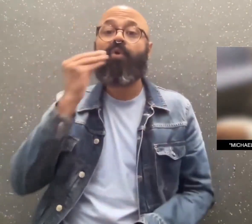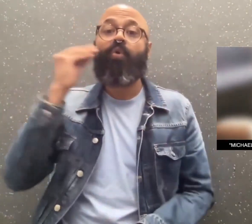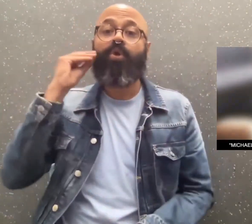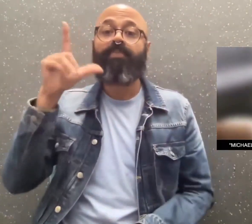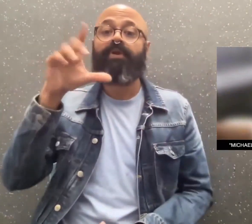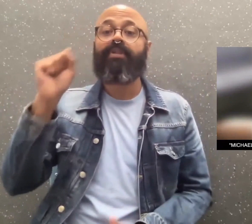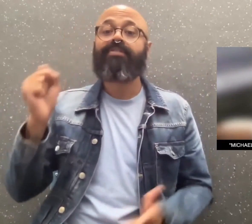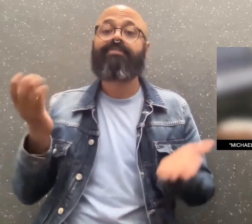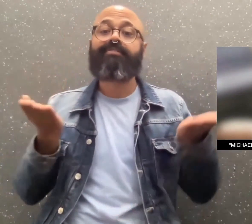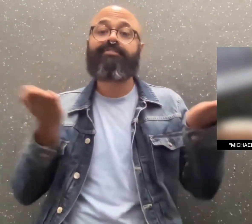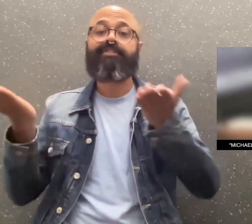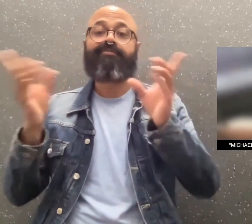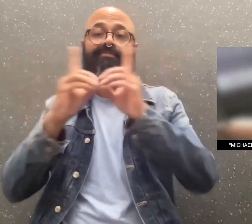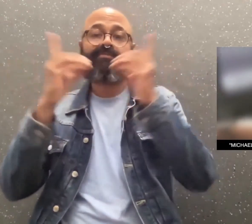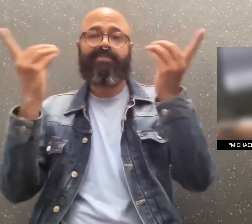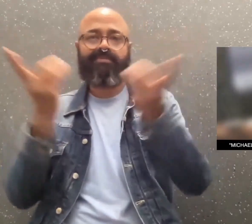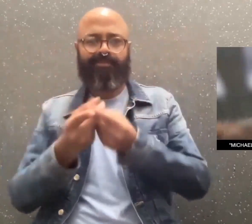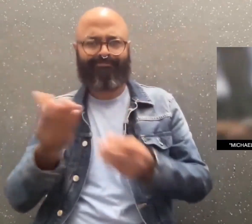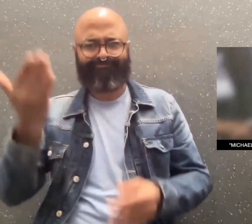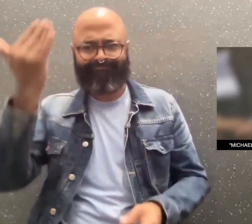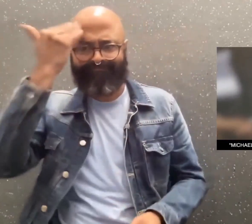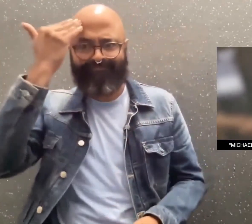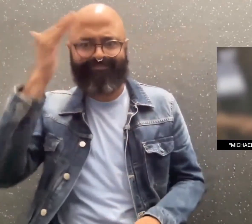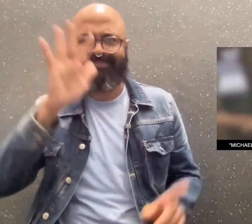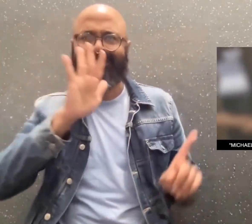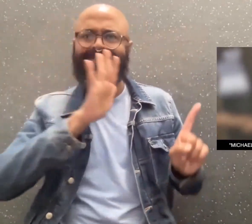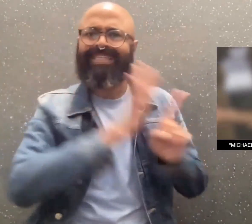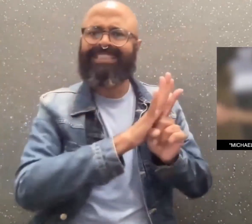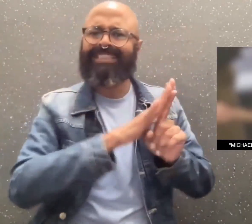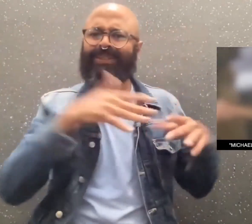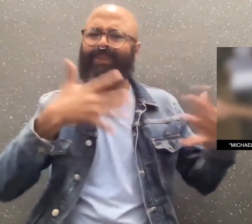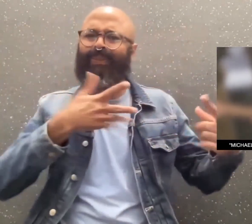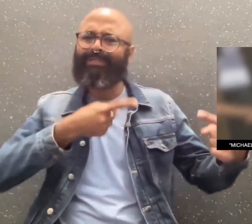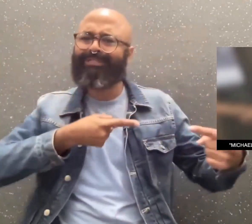That means the city's Department of Homeless Services was aware of his struggles